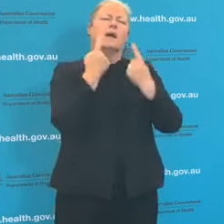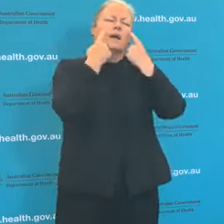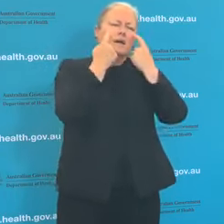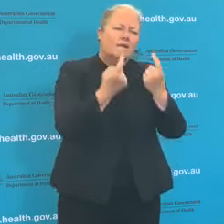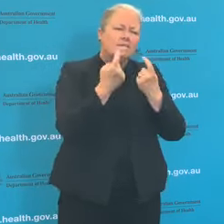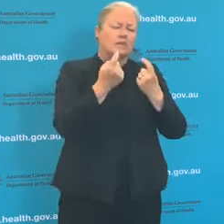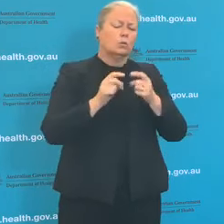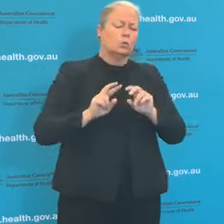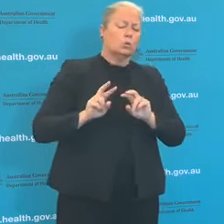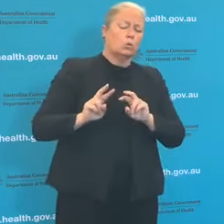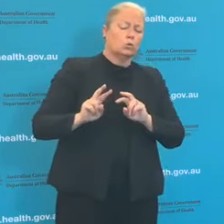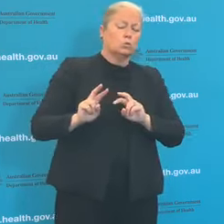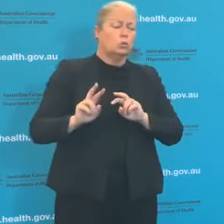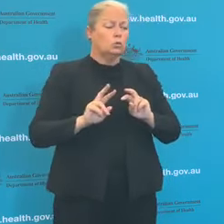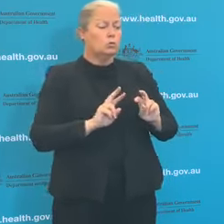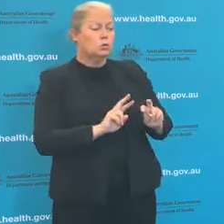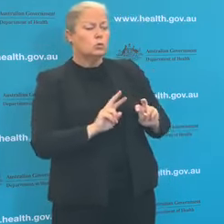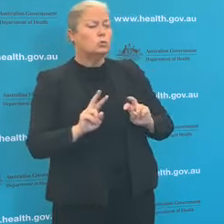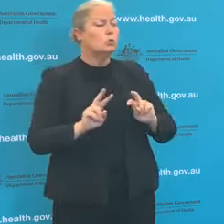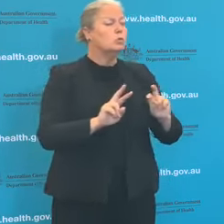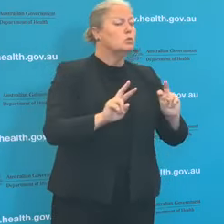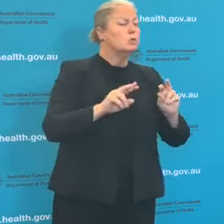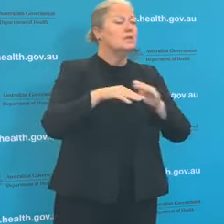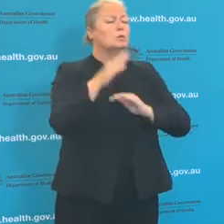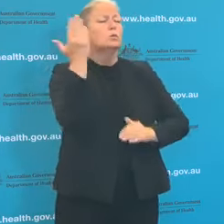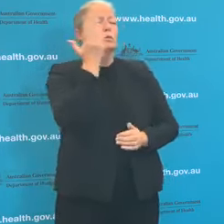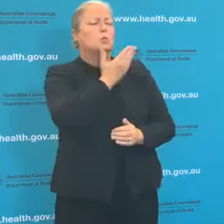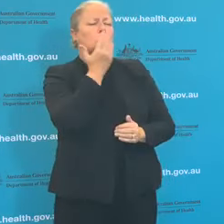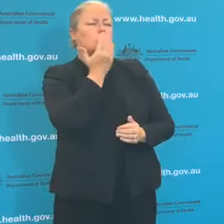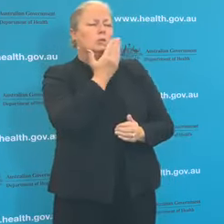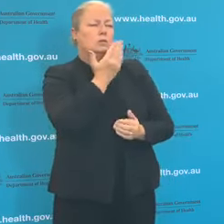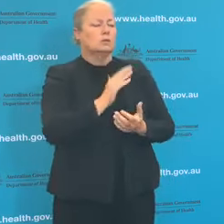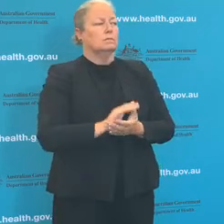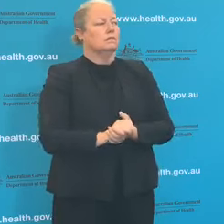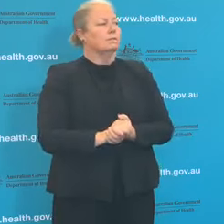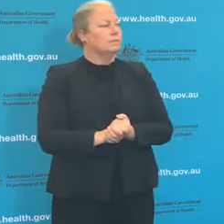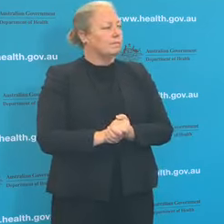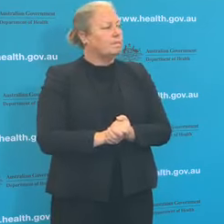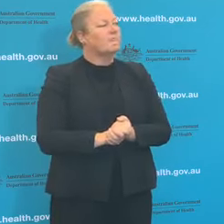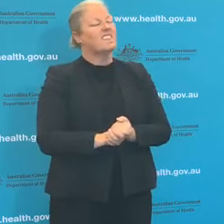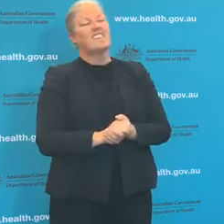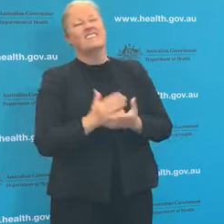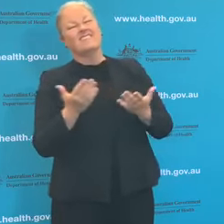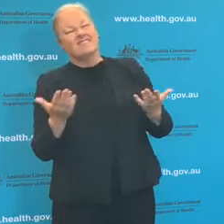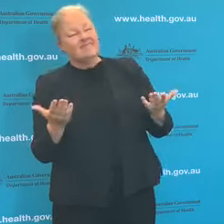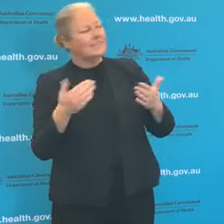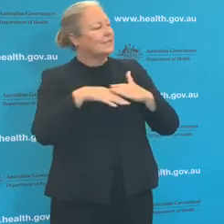most- I would imagine the most likely negative effect of schools might be some